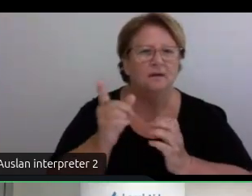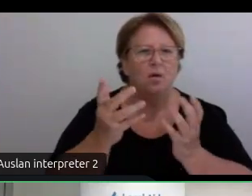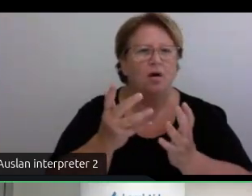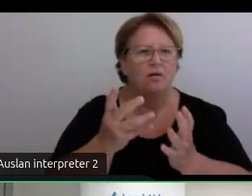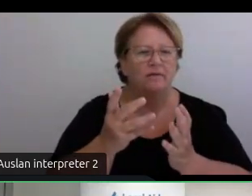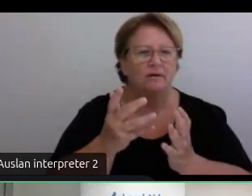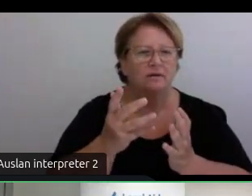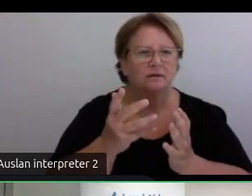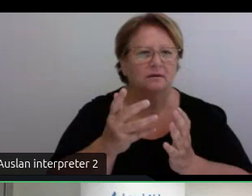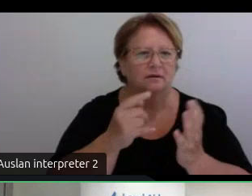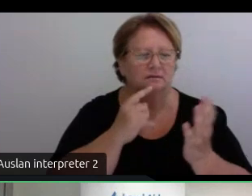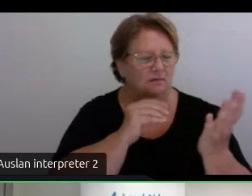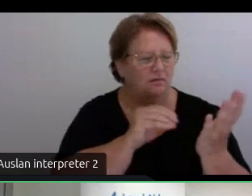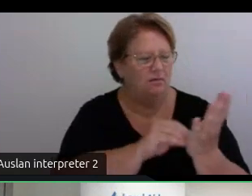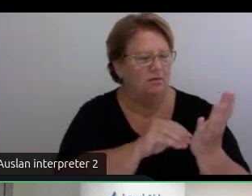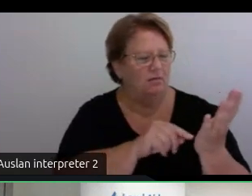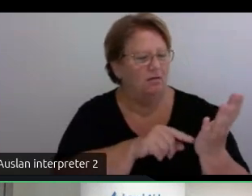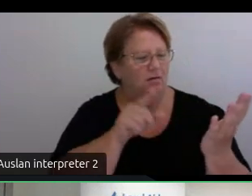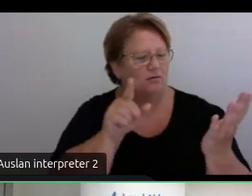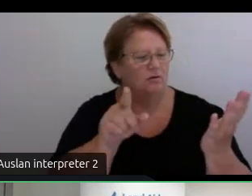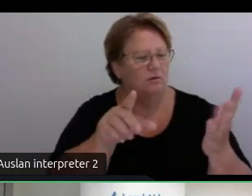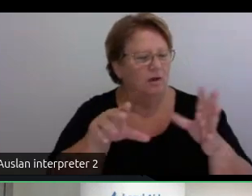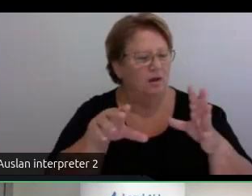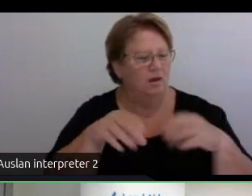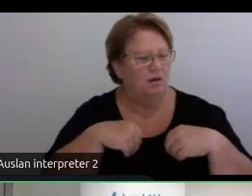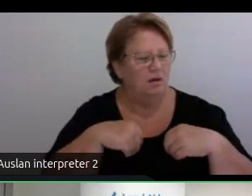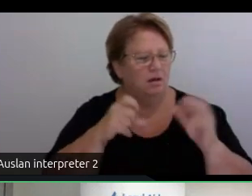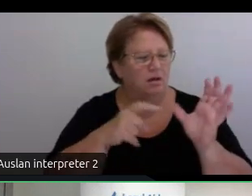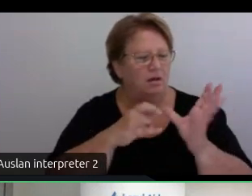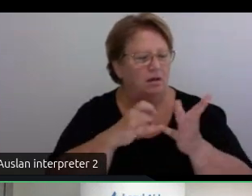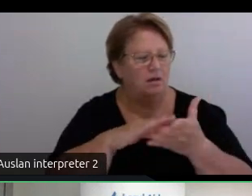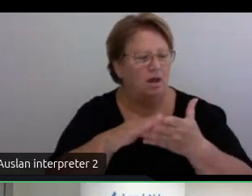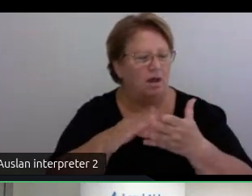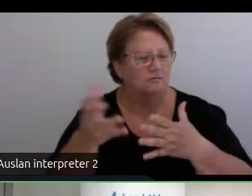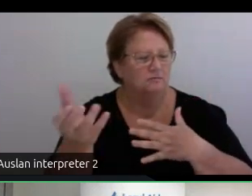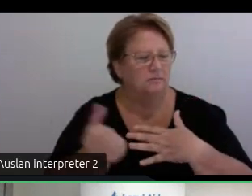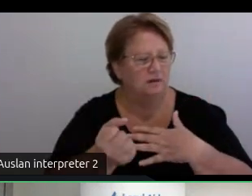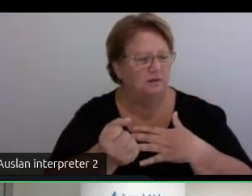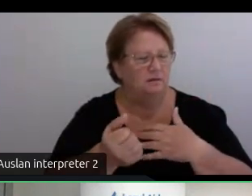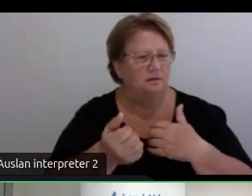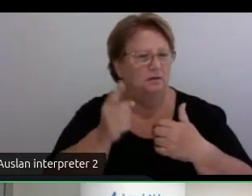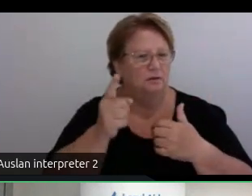they'll often have clauses in them saying you agree to take a cash settlement. You agree to use